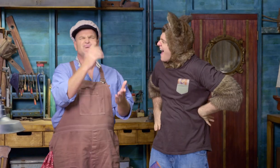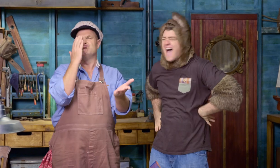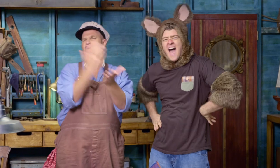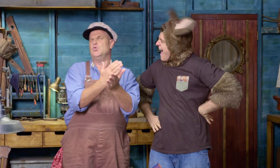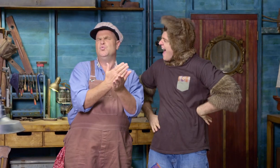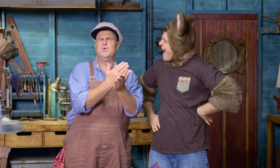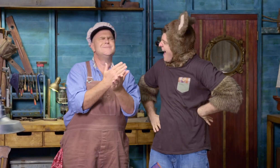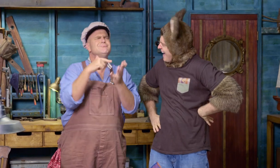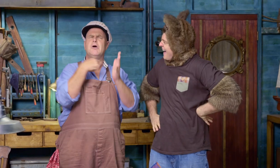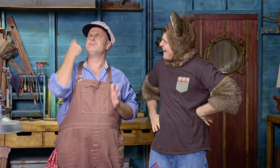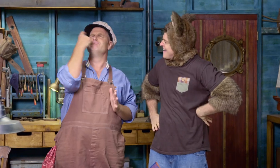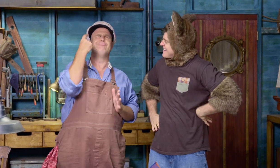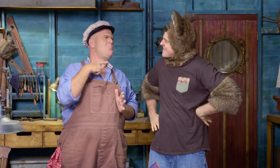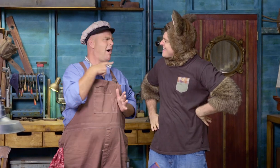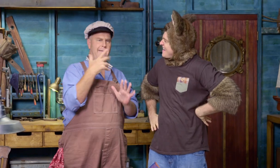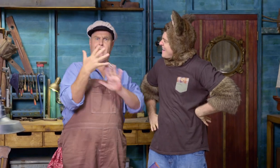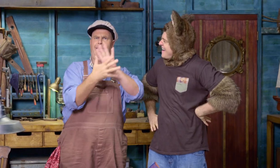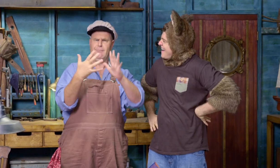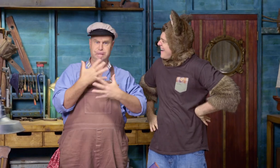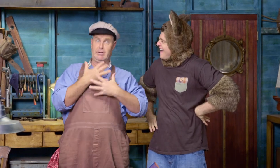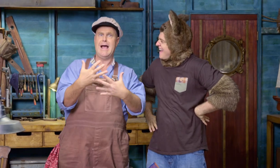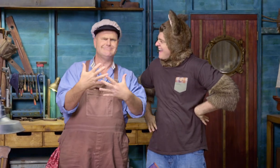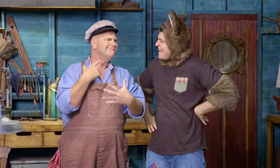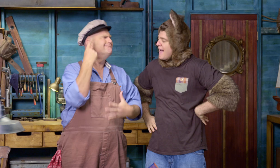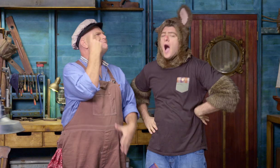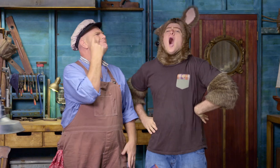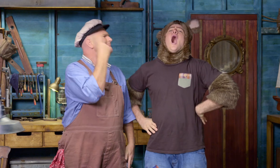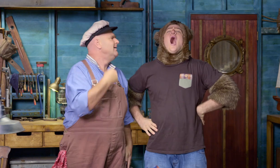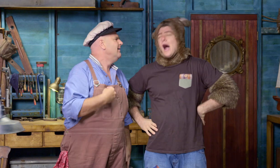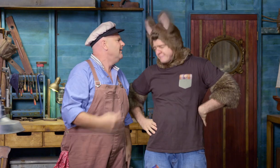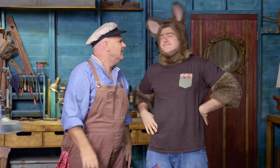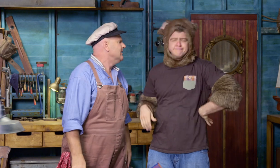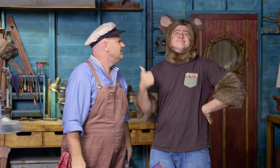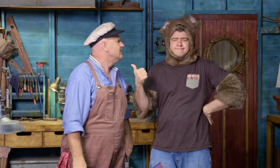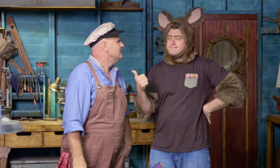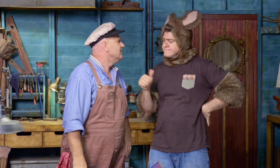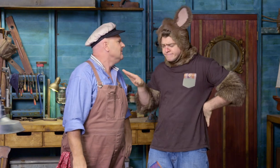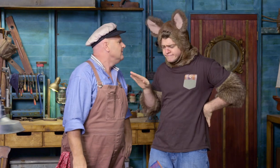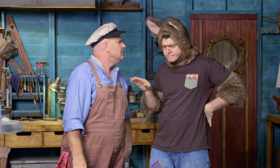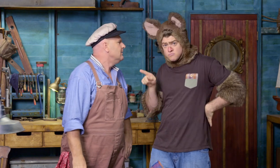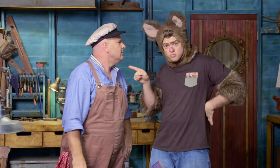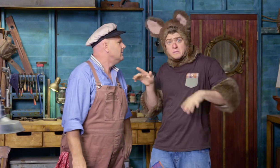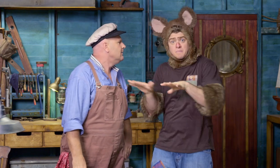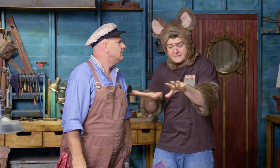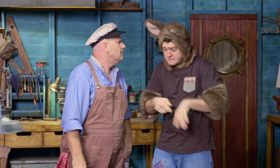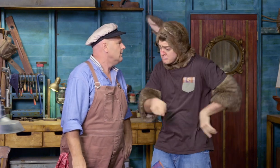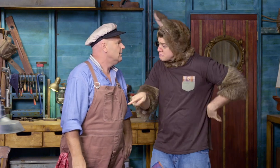Oh, yes, that's correct. I just wondered why you mentioned the word 'surprise', that's all. Oh, OK. Are you busy?